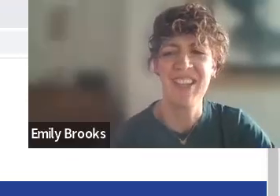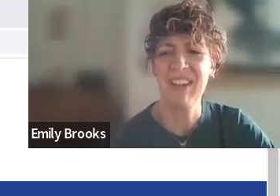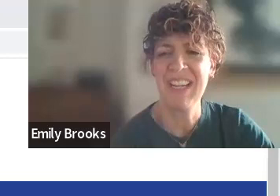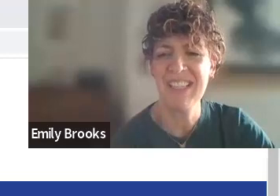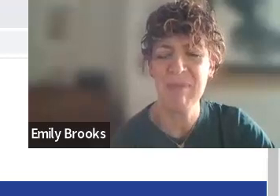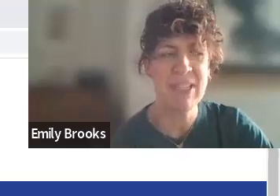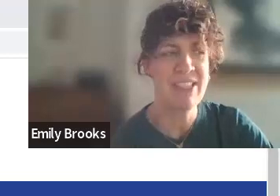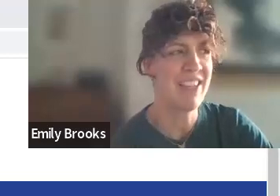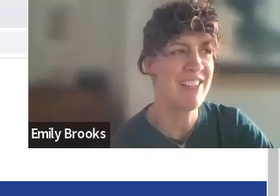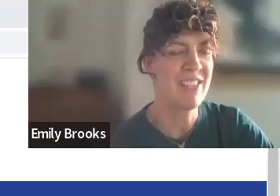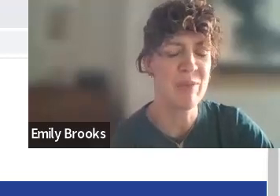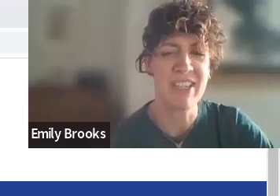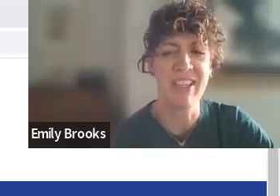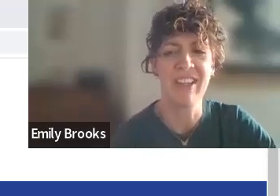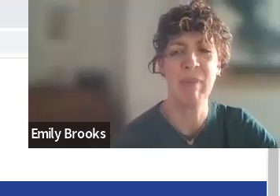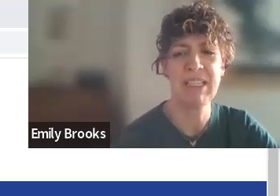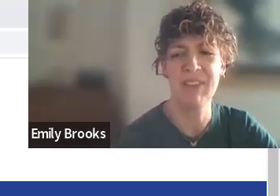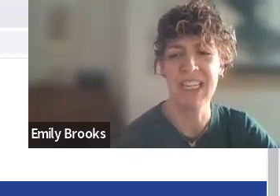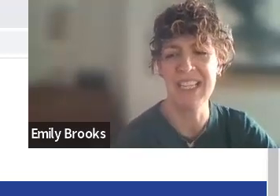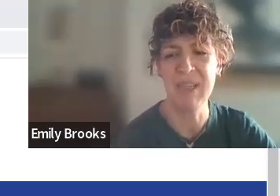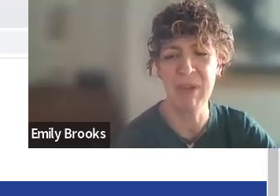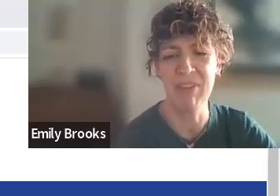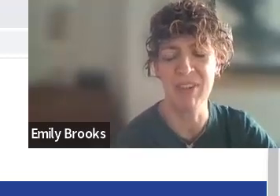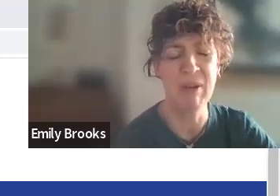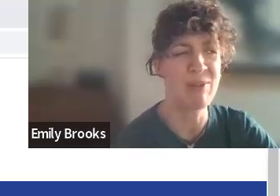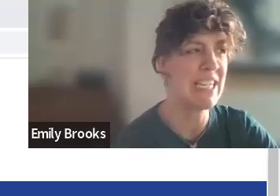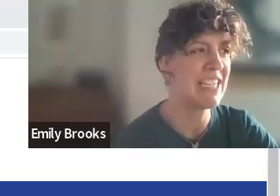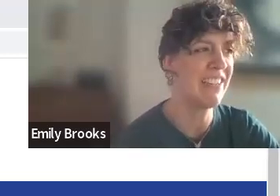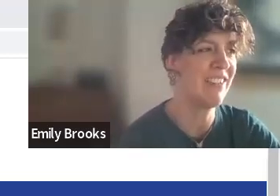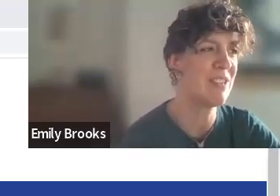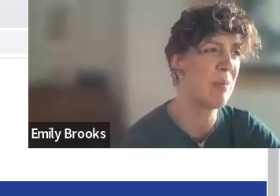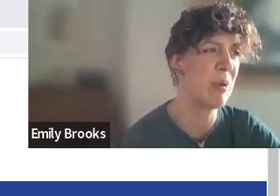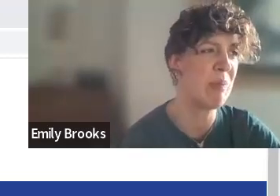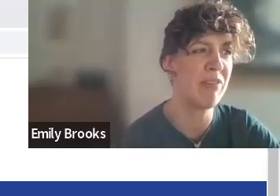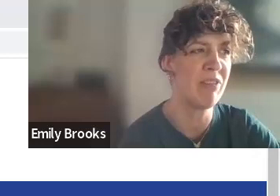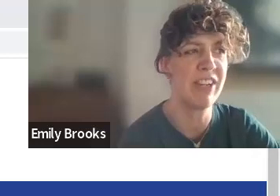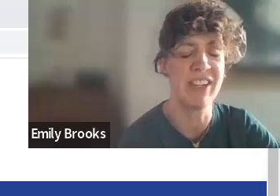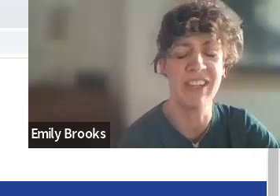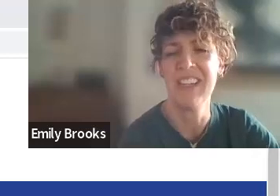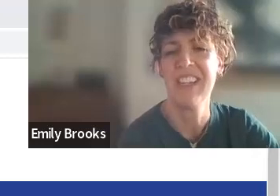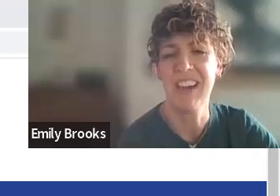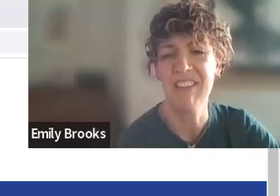As Imran said, this was a massively, a team effort. Although I was leading, I was supported by Veronica, Karen,